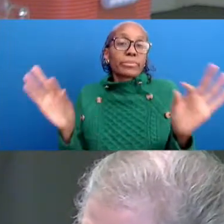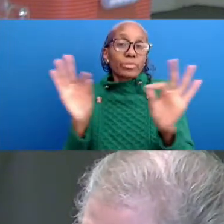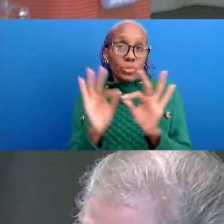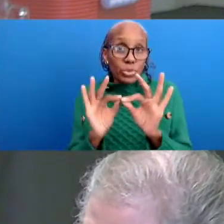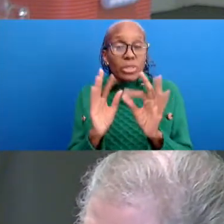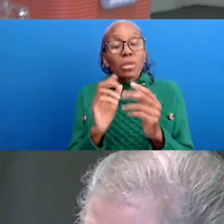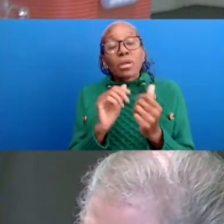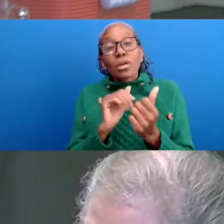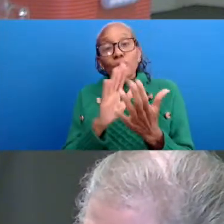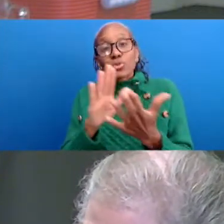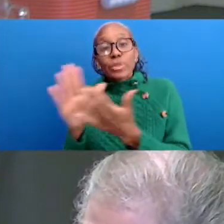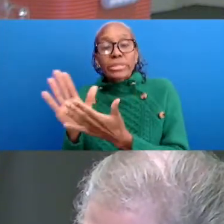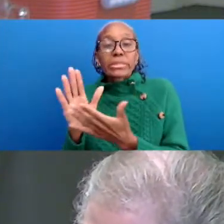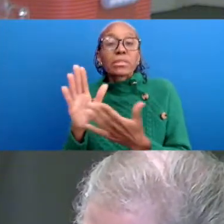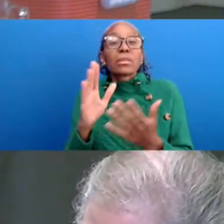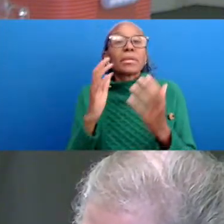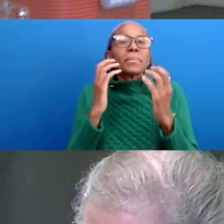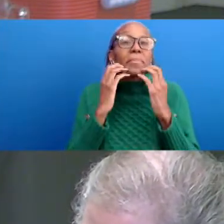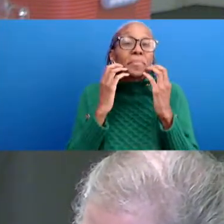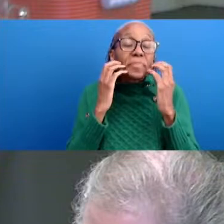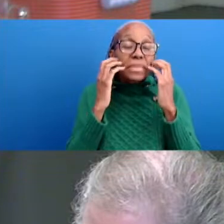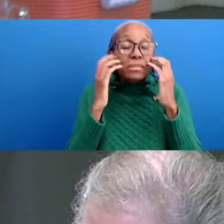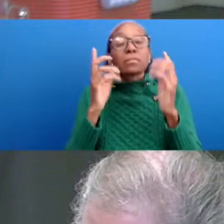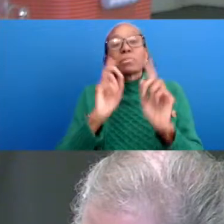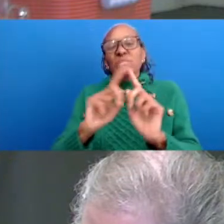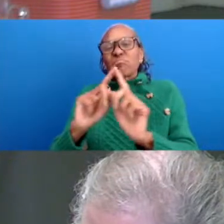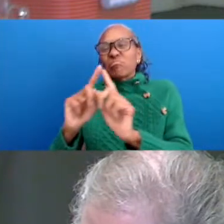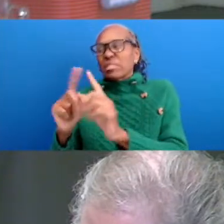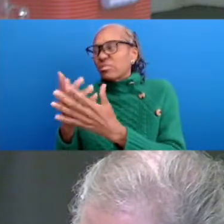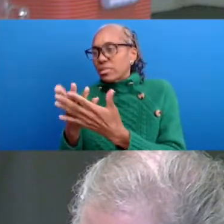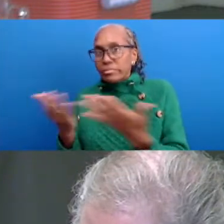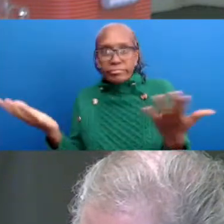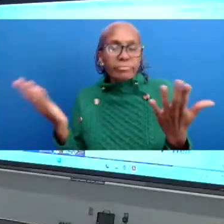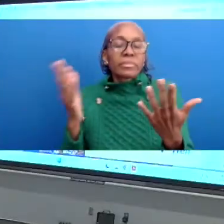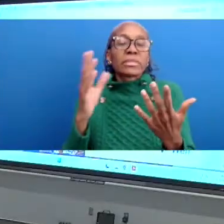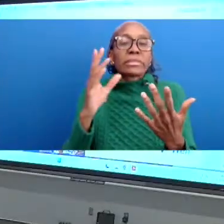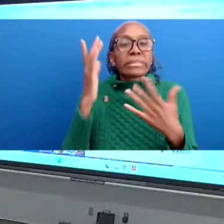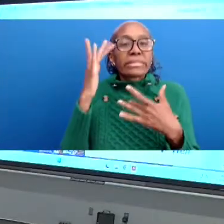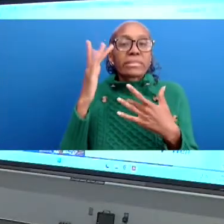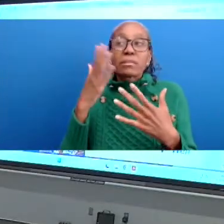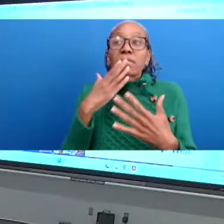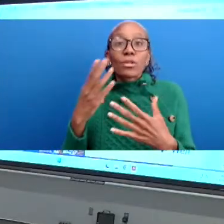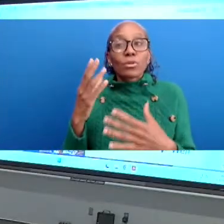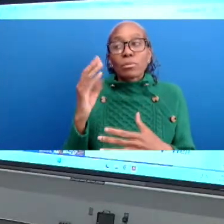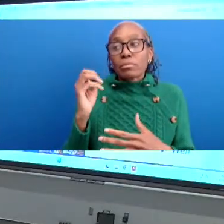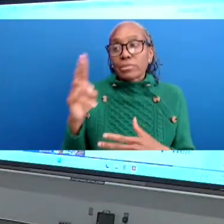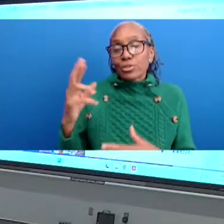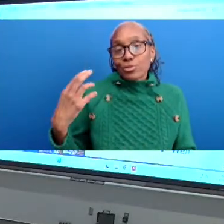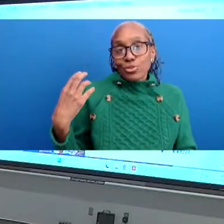WITH OUR STUDENTS IS SO CRITICALLY IMPORTANT IN